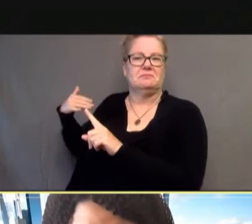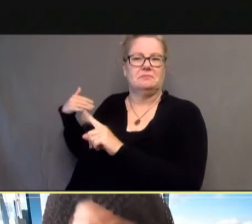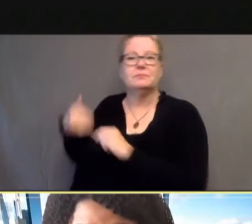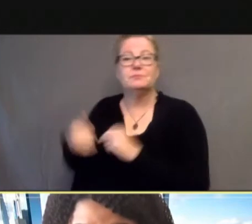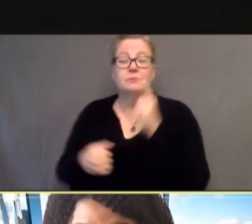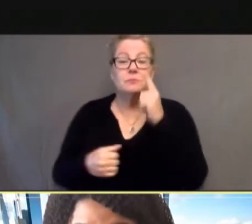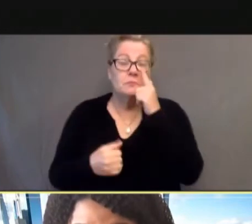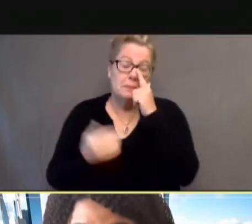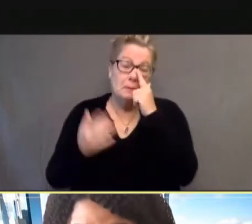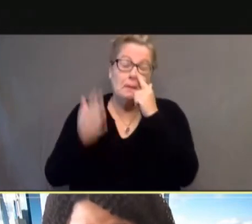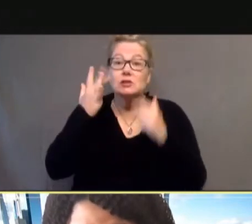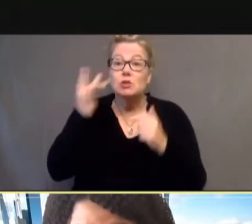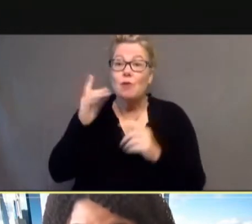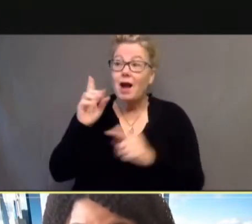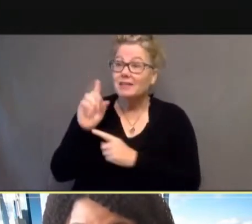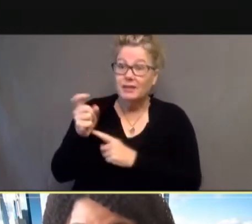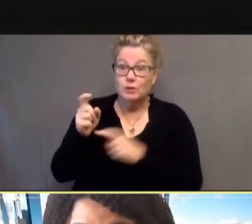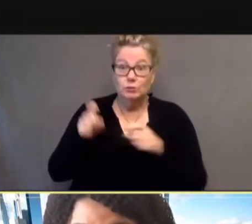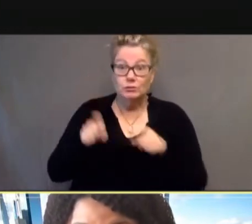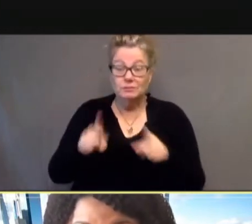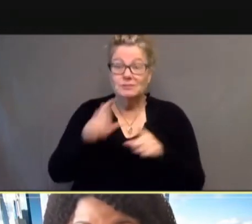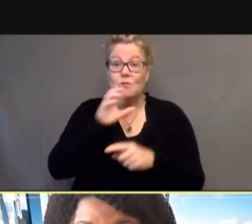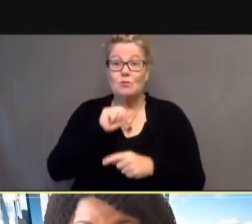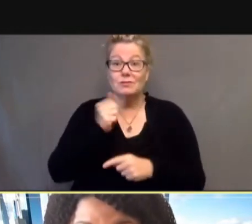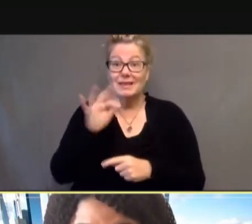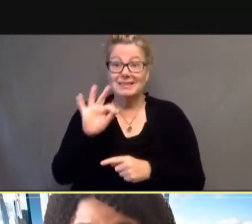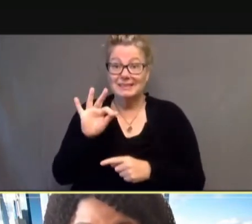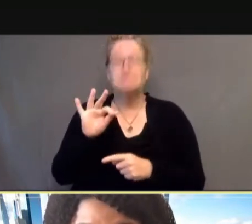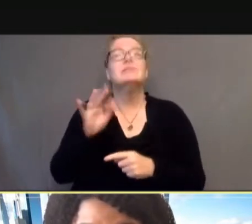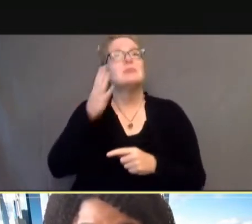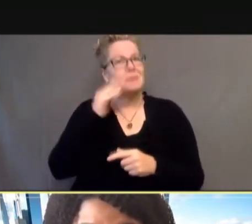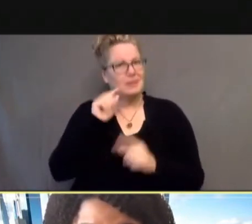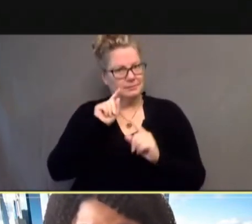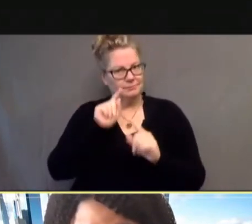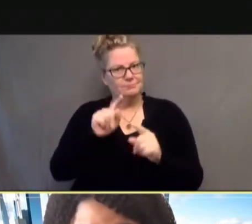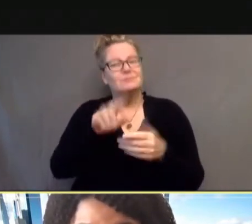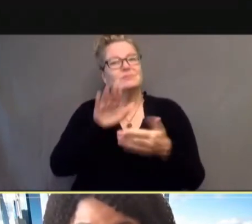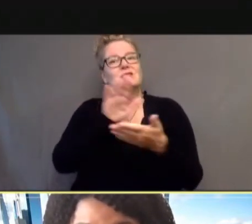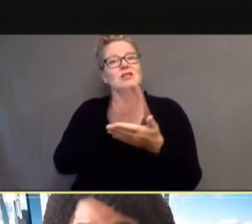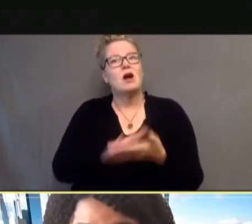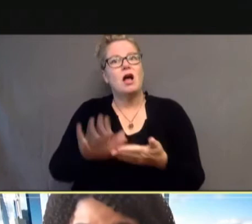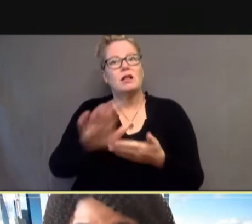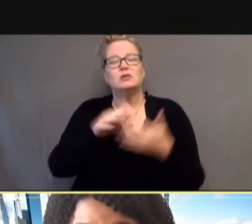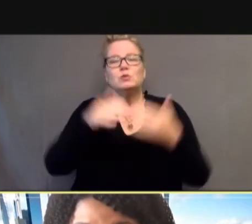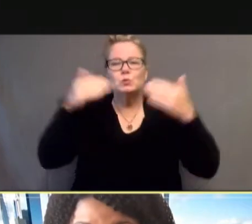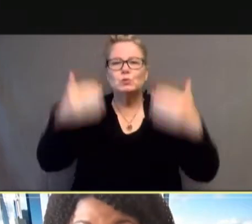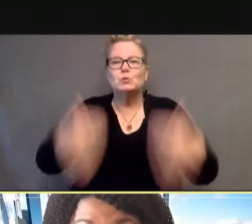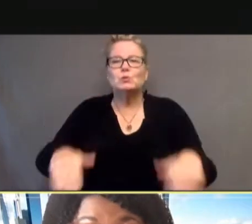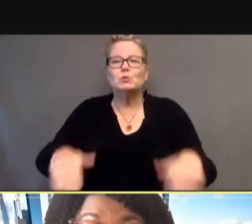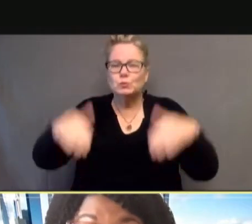is because when I was in college, I was faced with academic demands that I never encountered